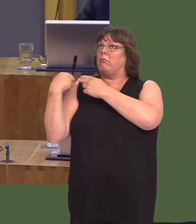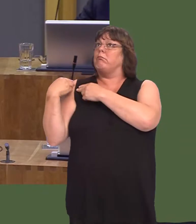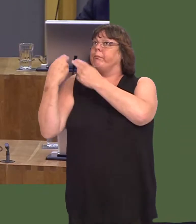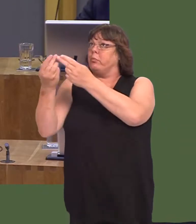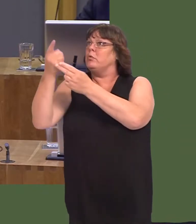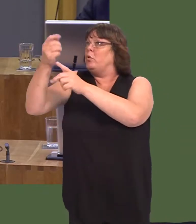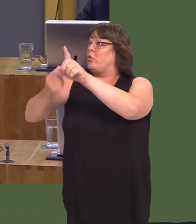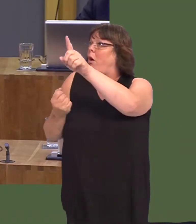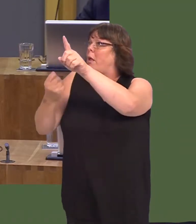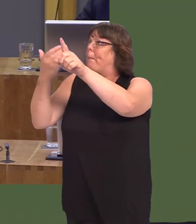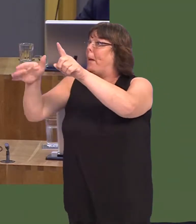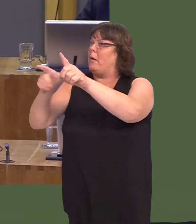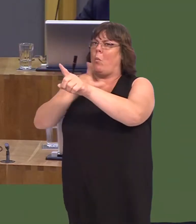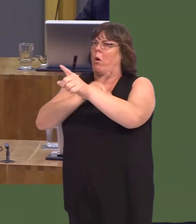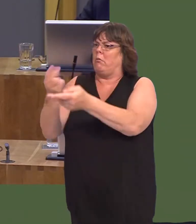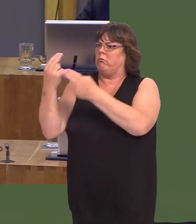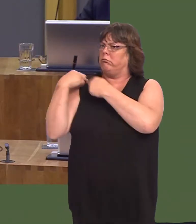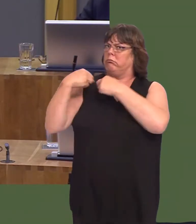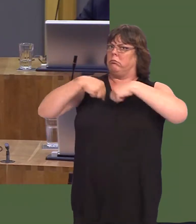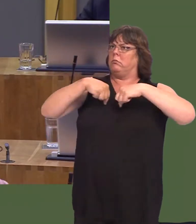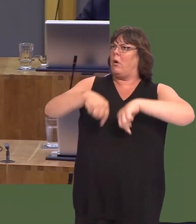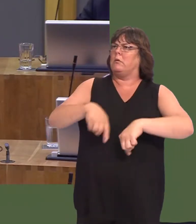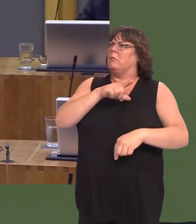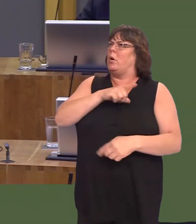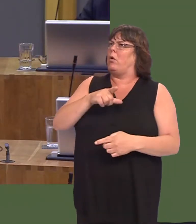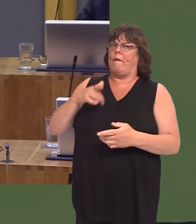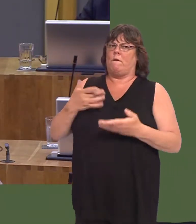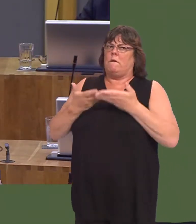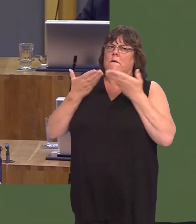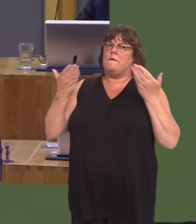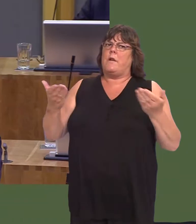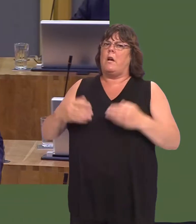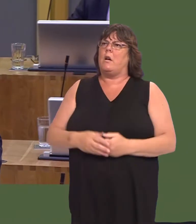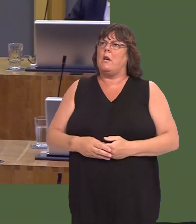There is no reason for this, there is no rationale for this, there is no fairness in this, and,